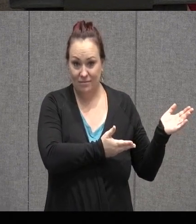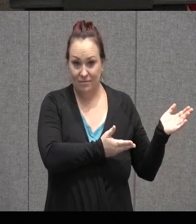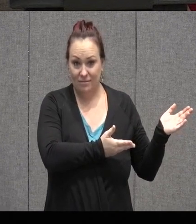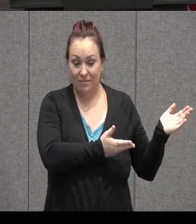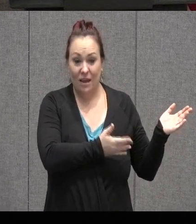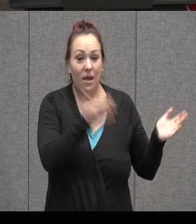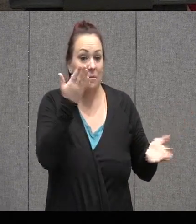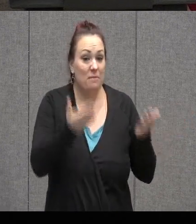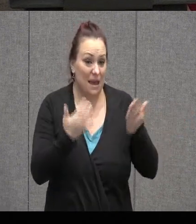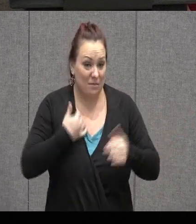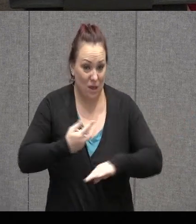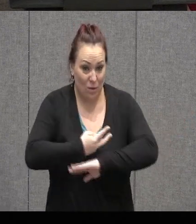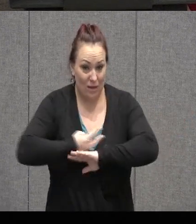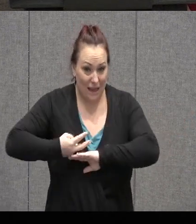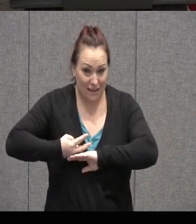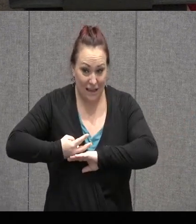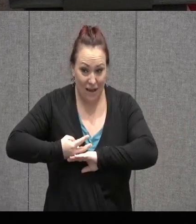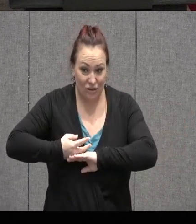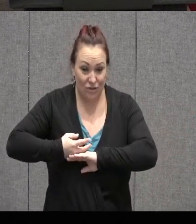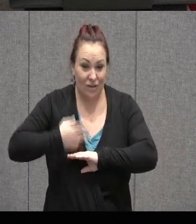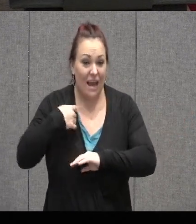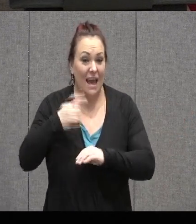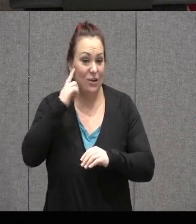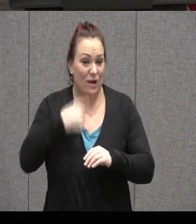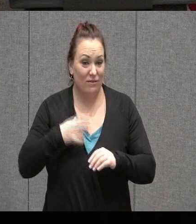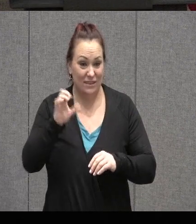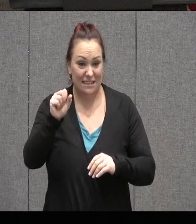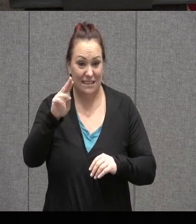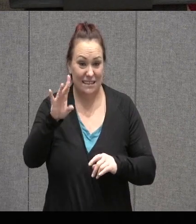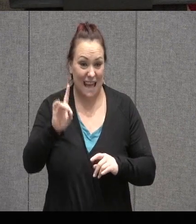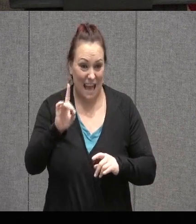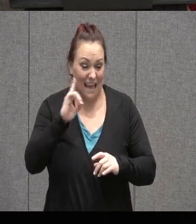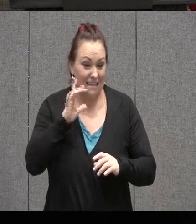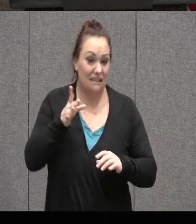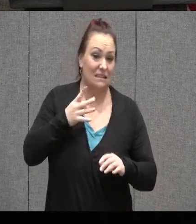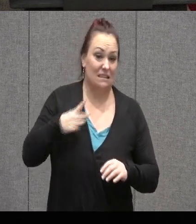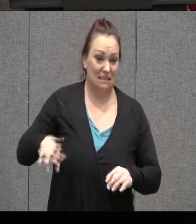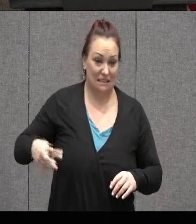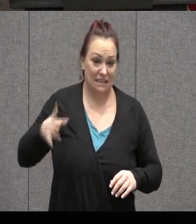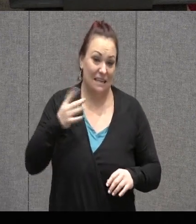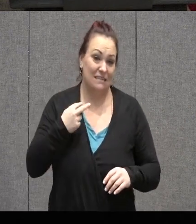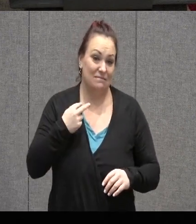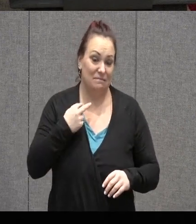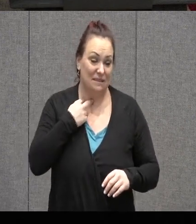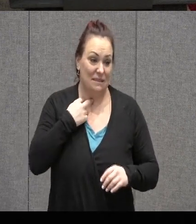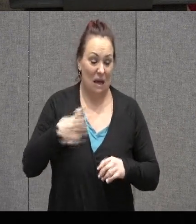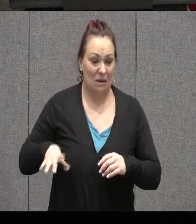so you got to get the sand off your booty. Now your back, and make big circles, get your hair.